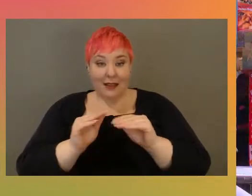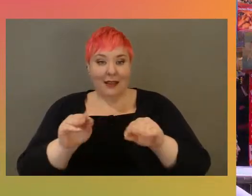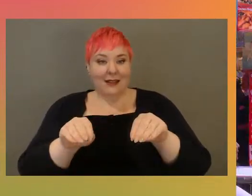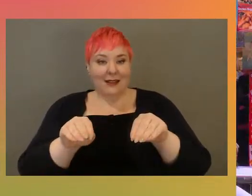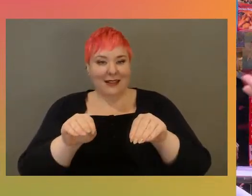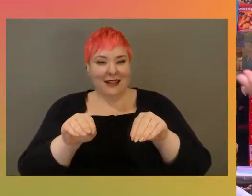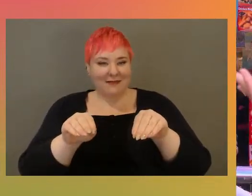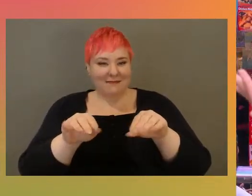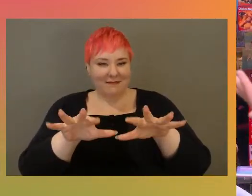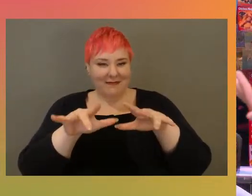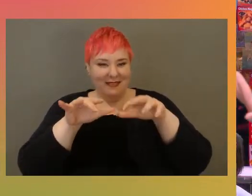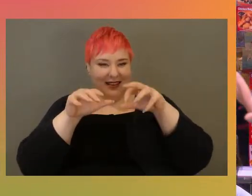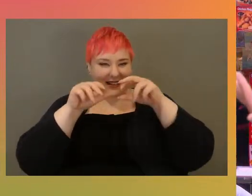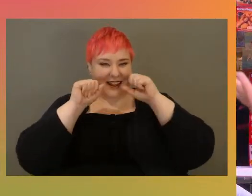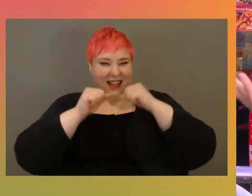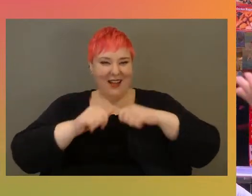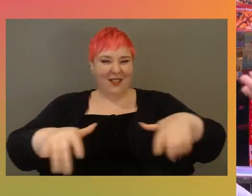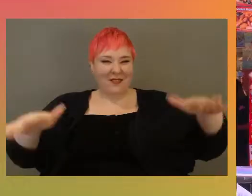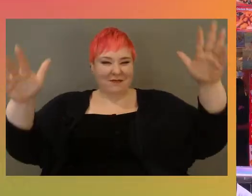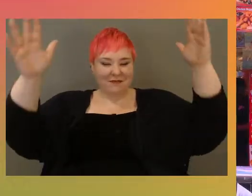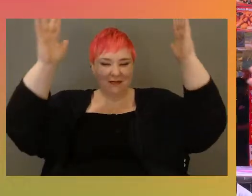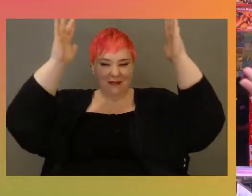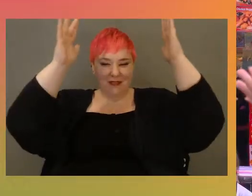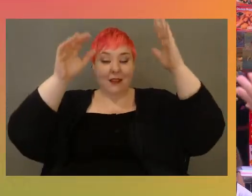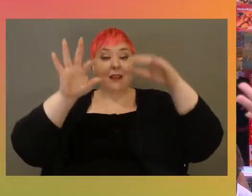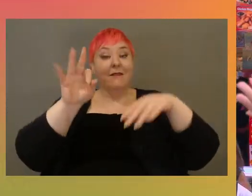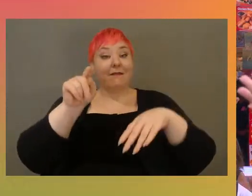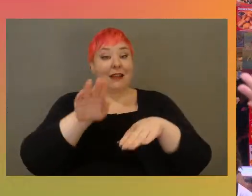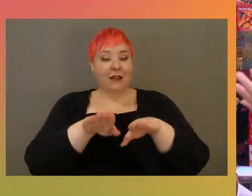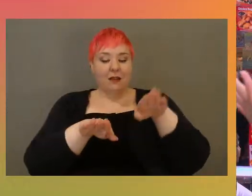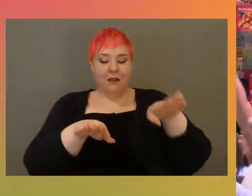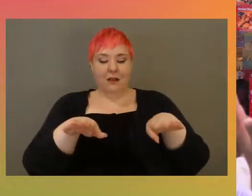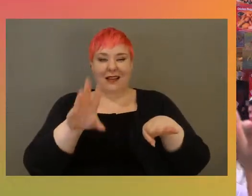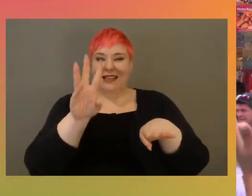SIDE.